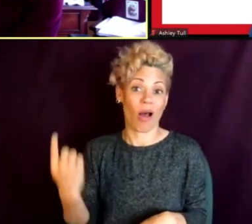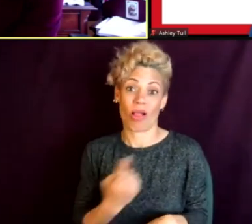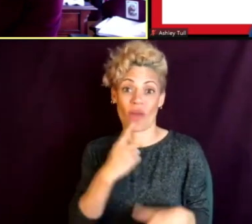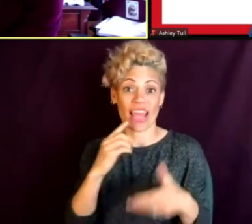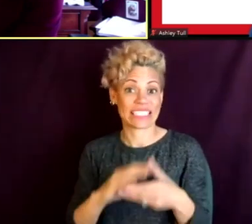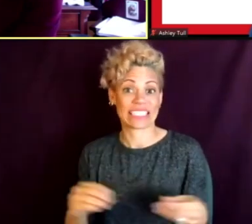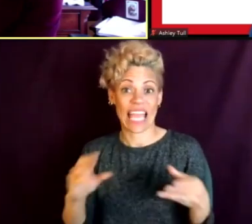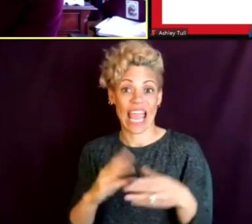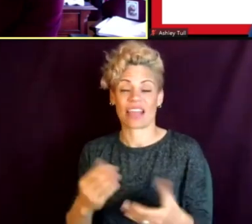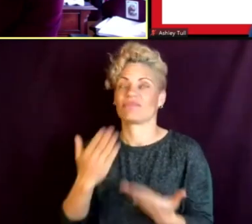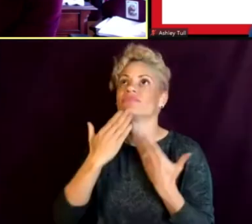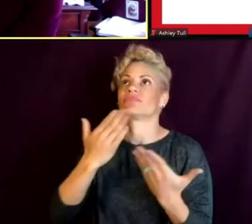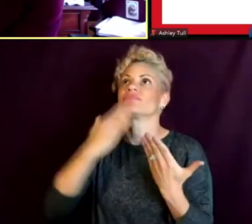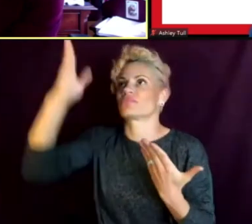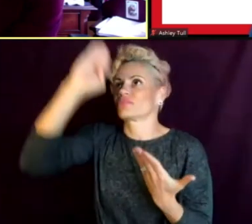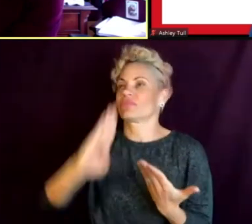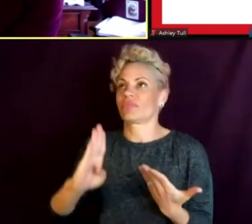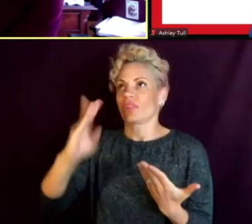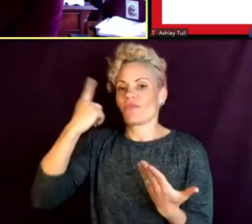Because I am the person I am today because of it.